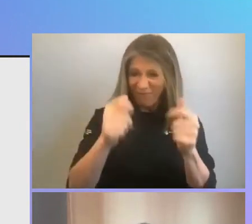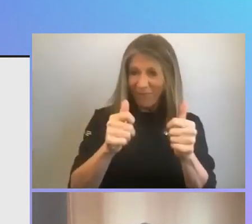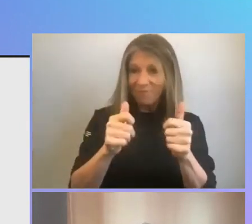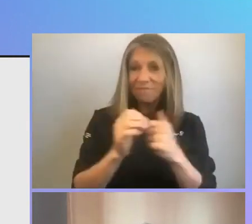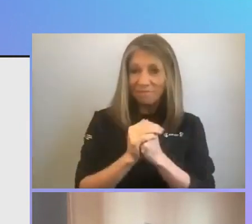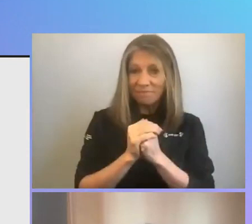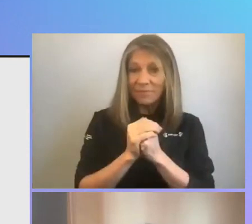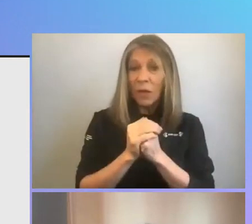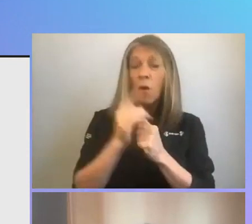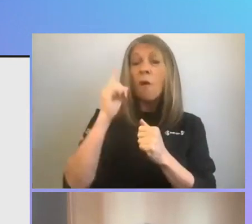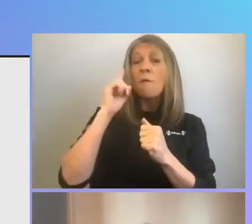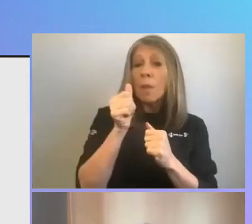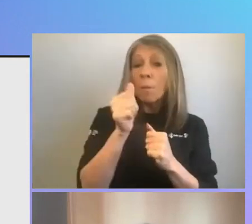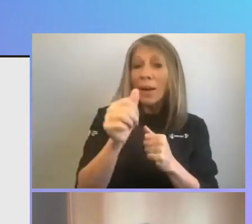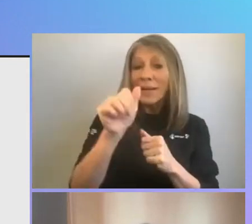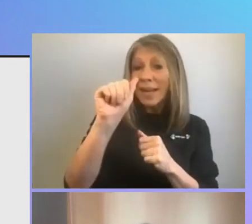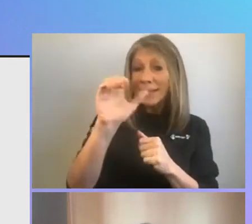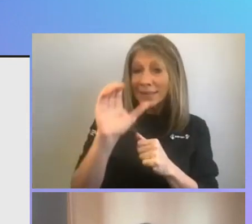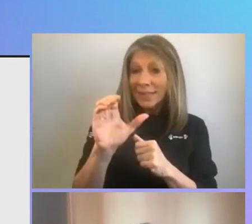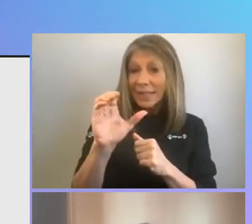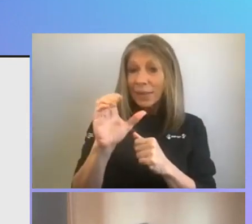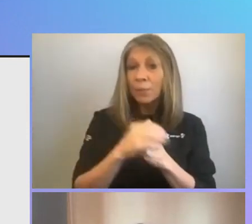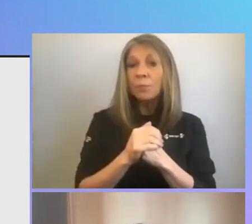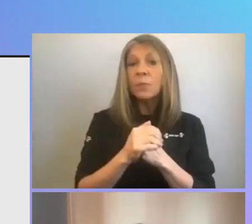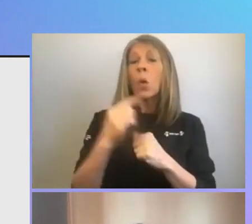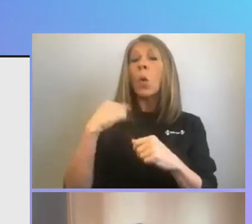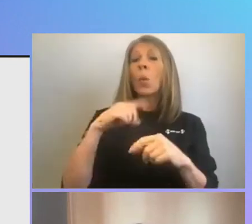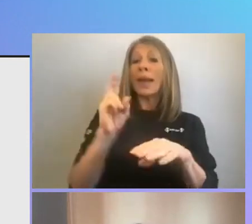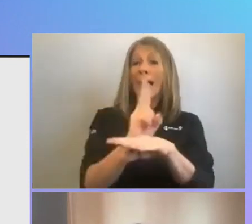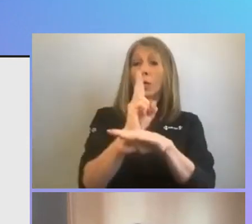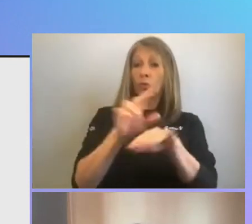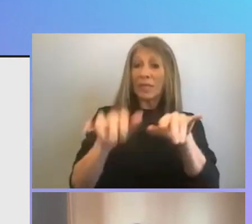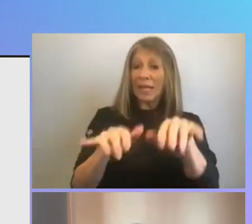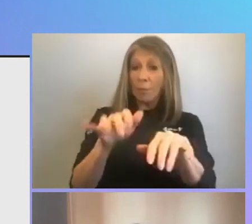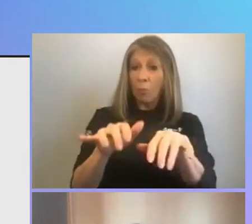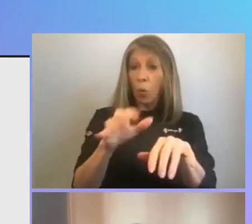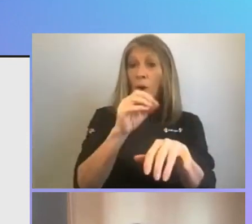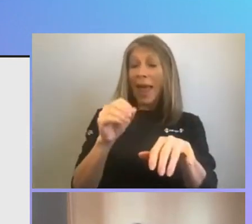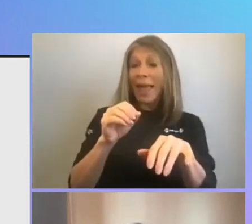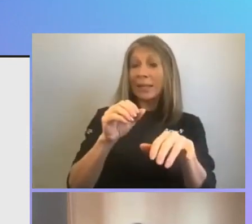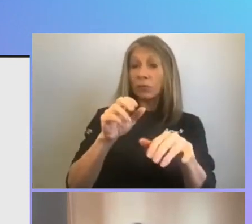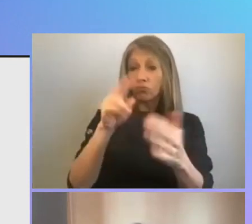button. AC when I use a keyboard and screen reader and move focus